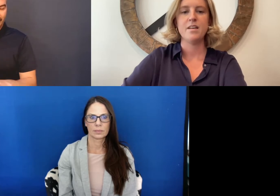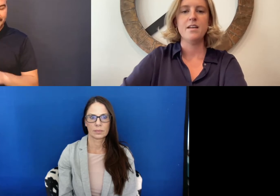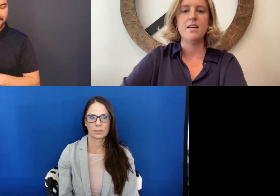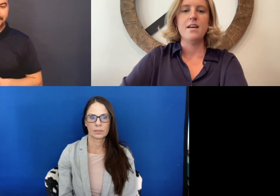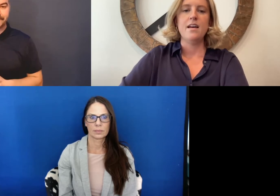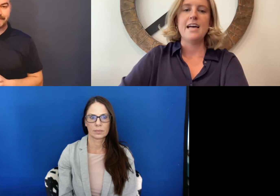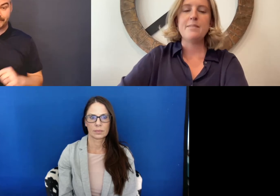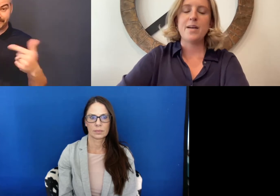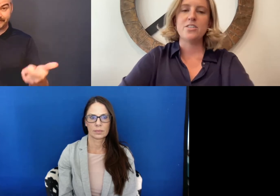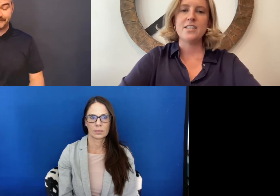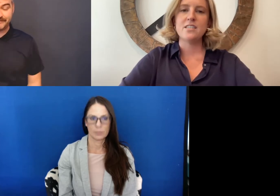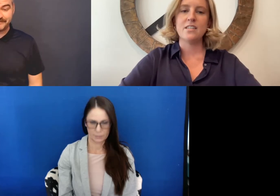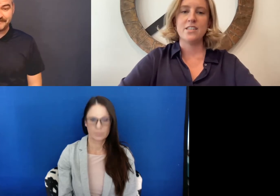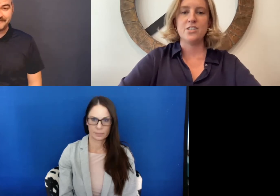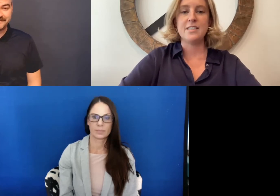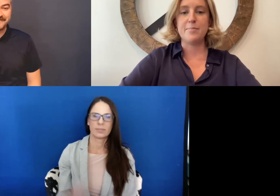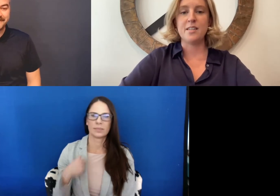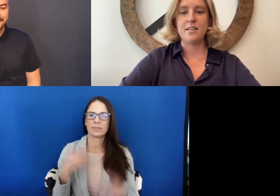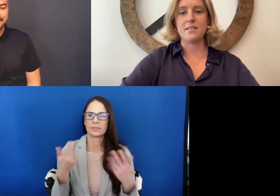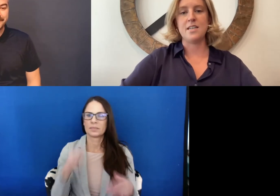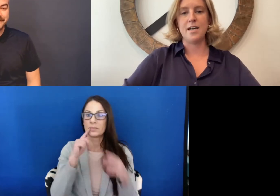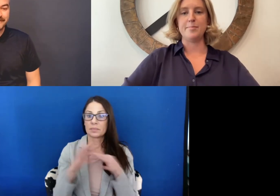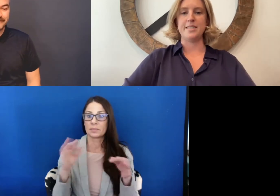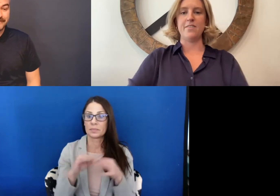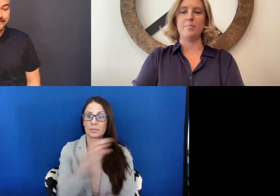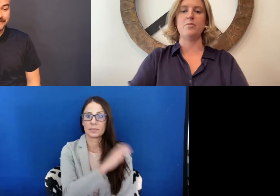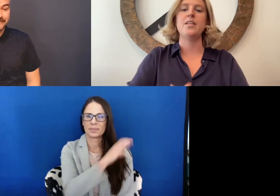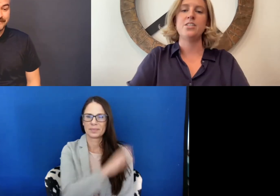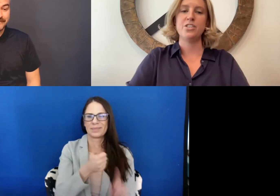15:15:40 As I mentioned clinicians typically lack the time to develop the relationships